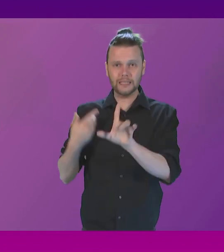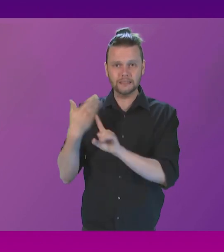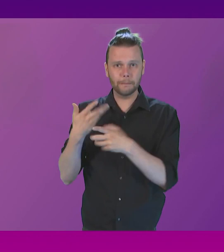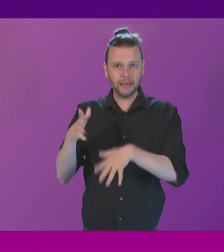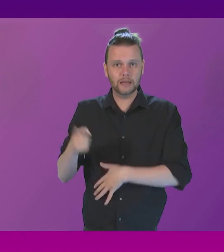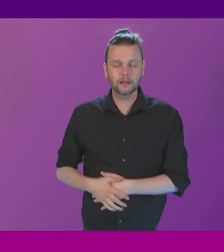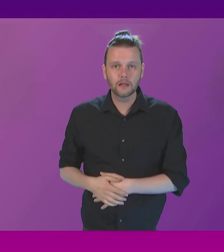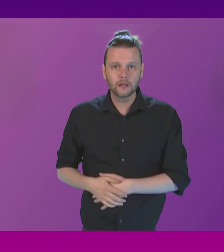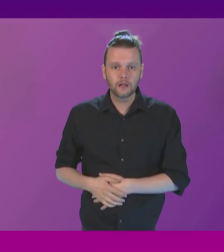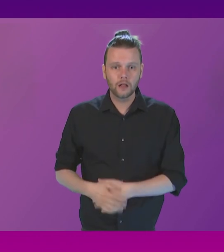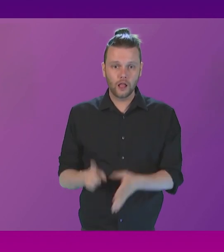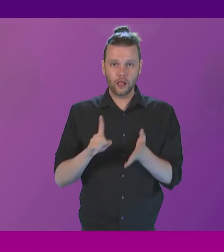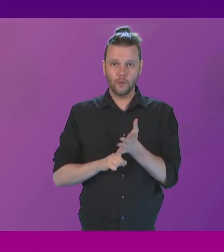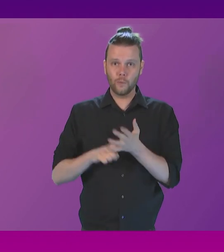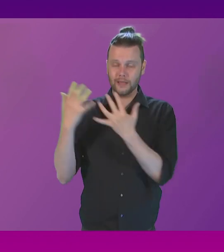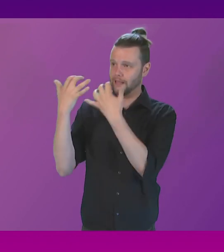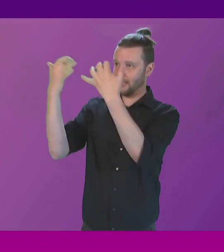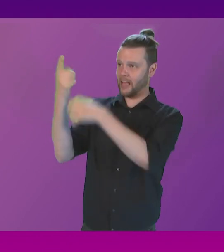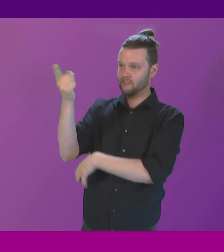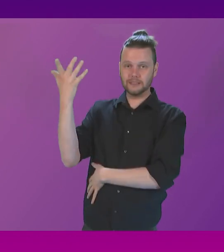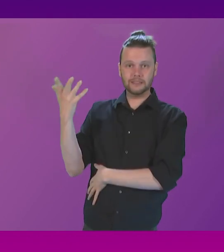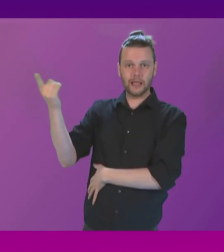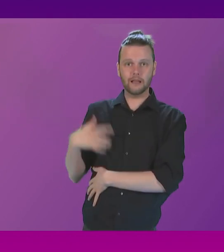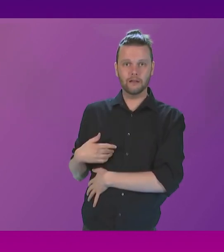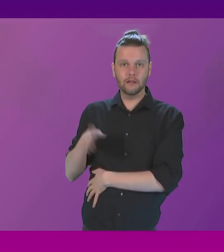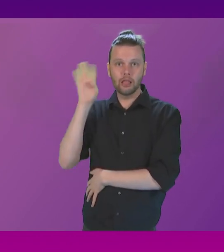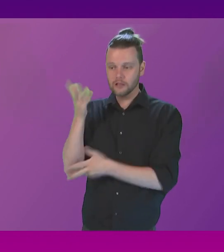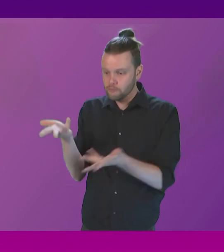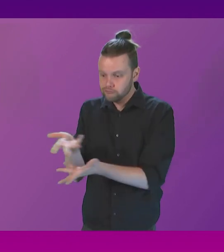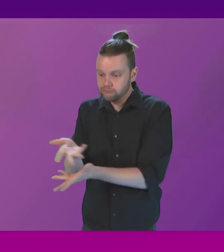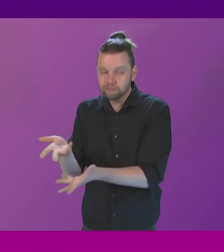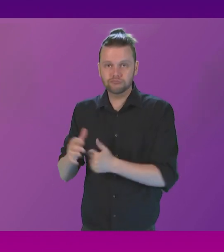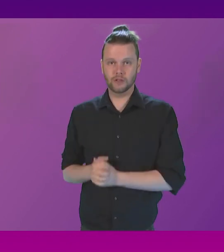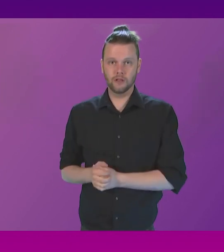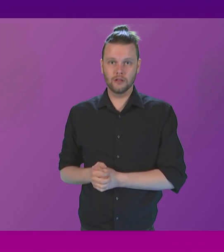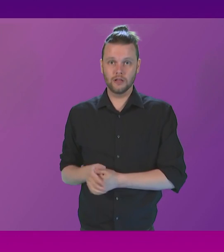Louise is in the gallery today, listening to our exchanges. Earlier, she told me: